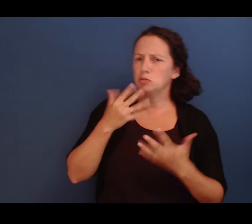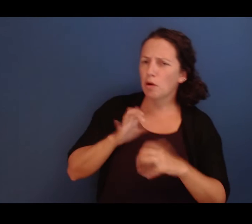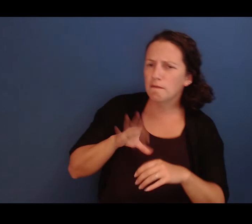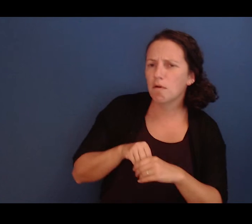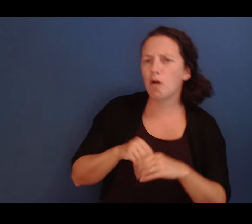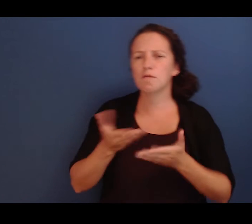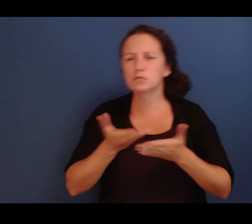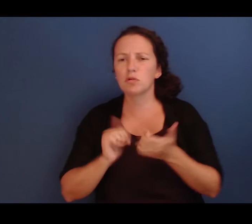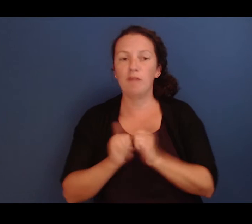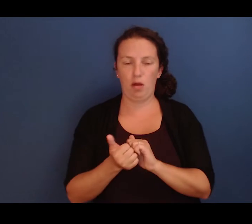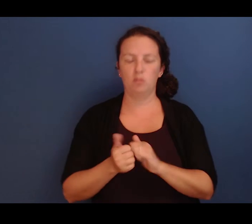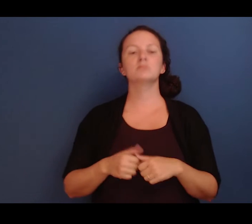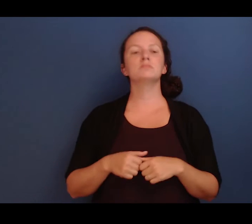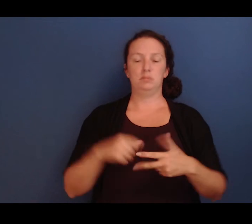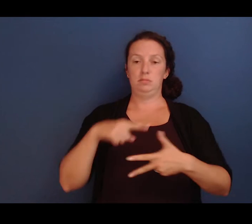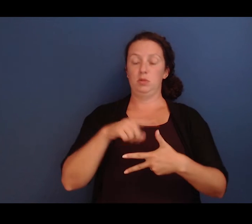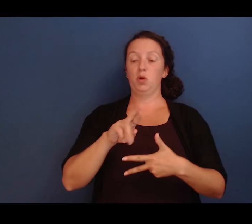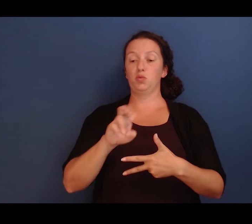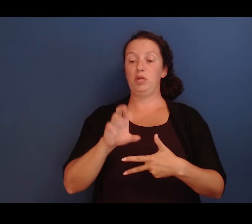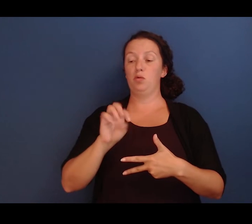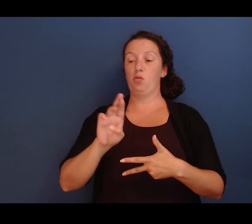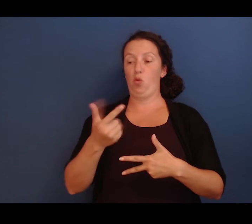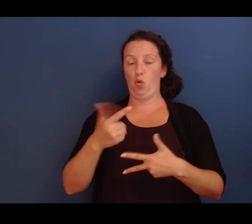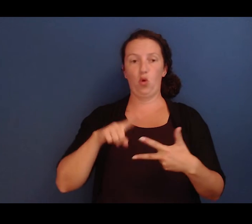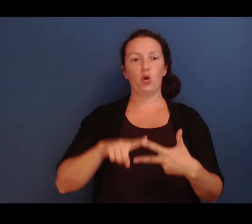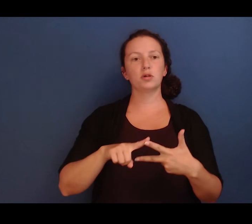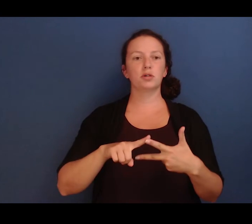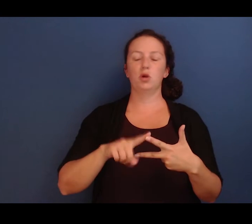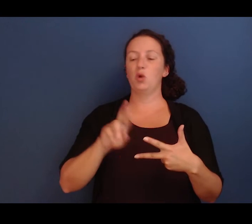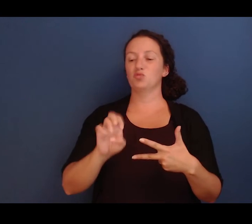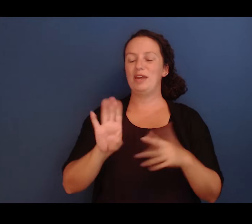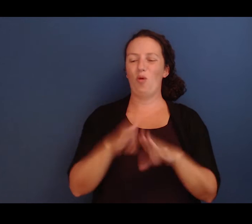Again, the committees are the reorg, reorganization committee, the reopening committee and the